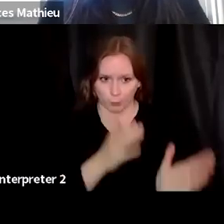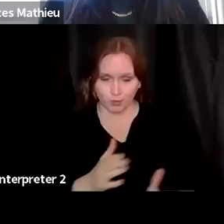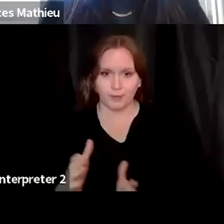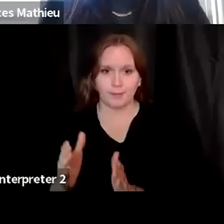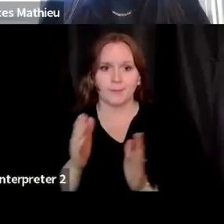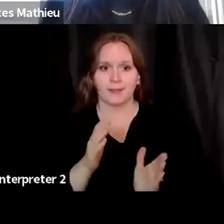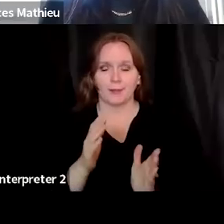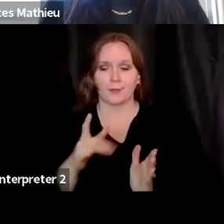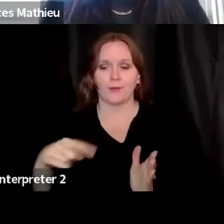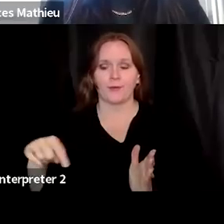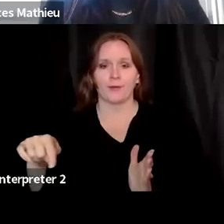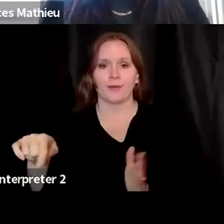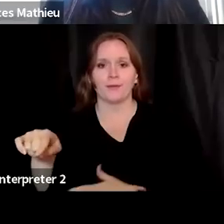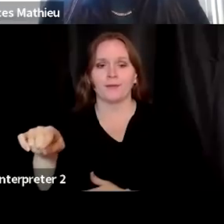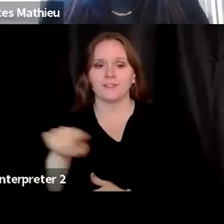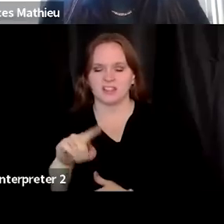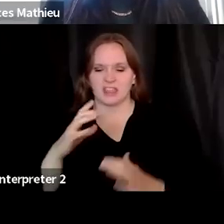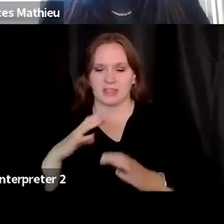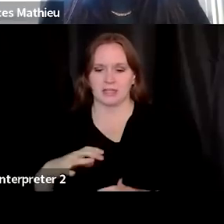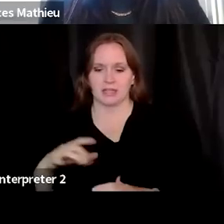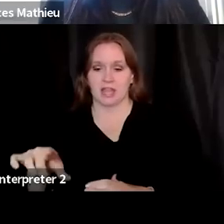for exactly what to expect.